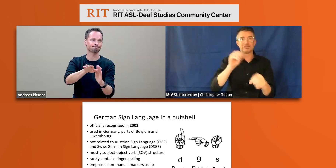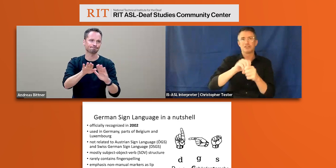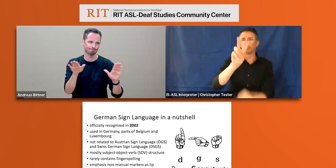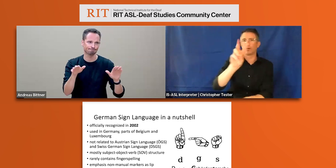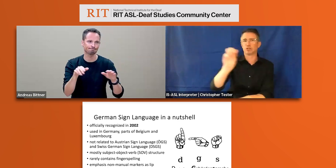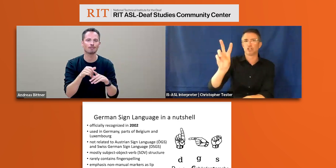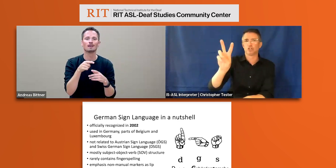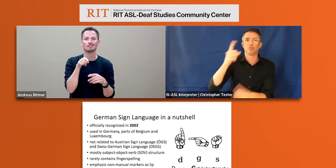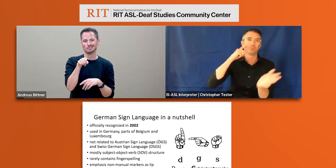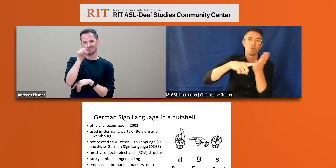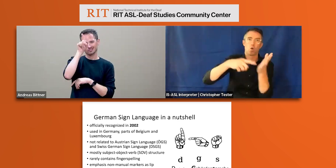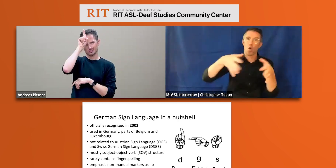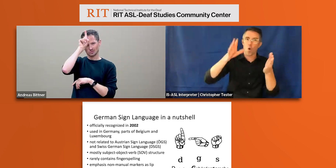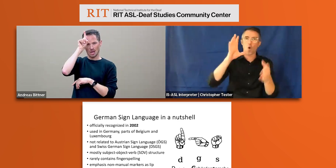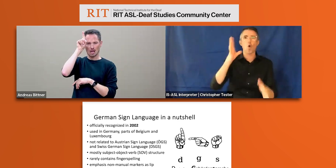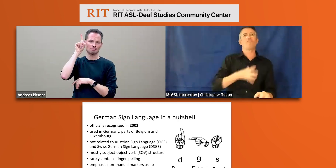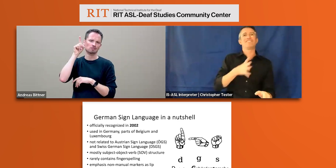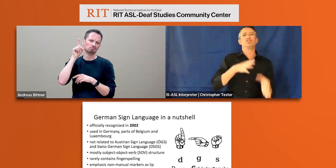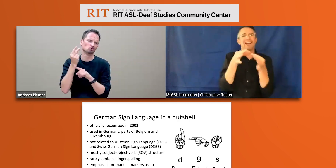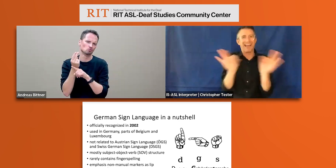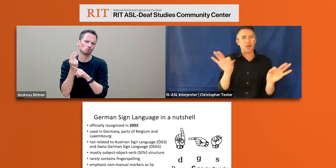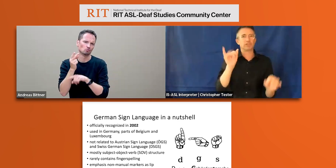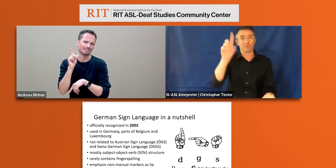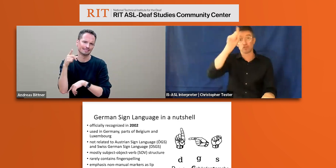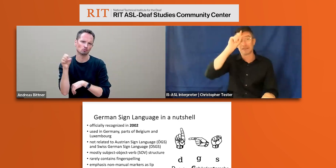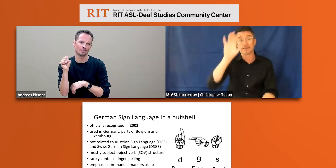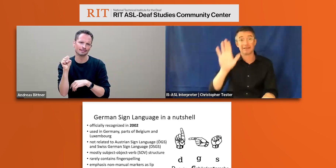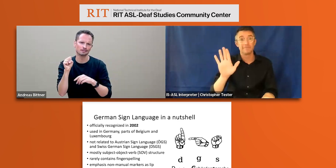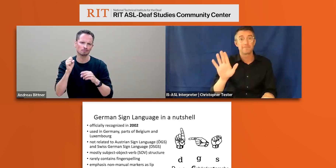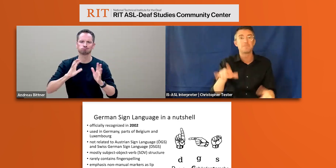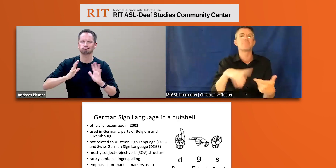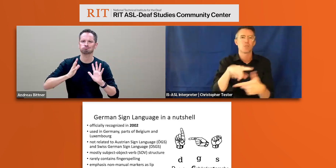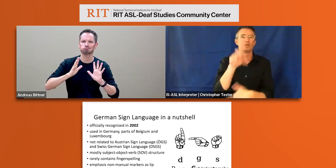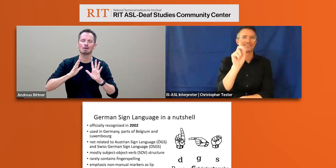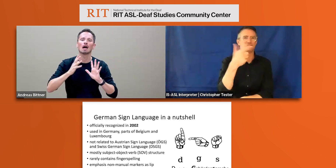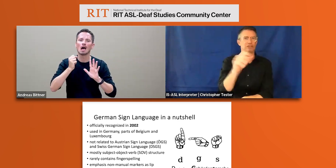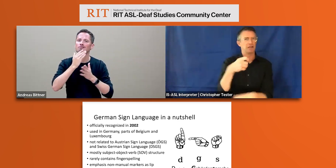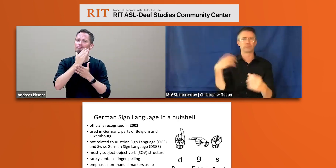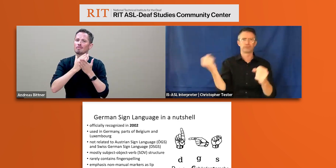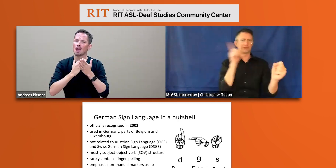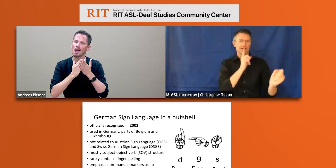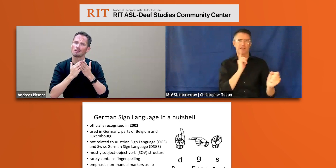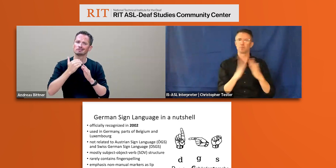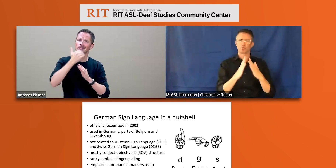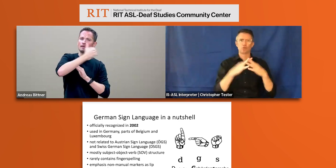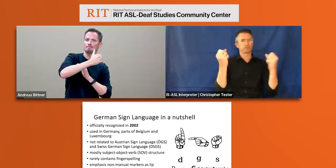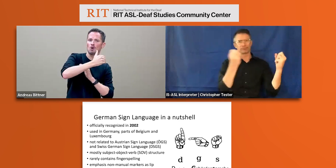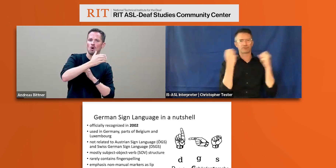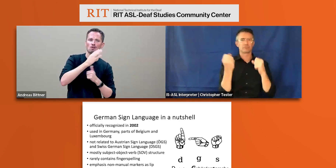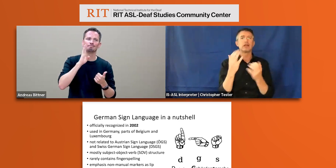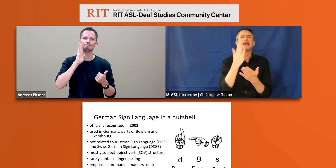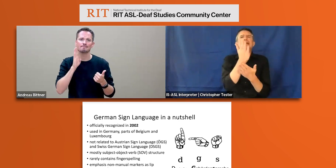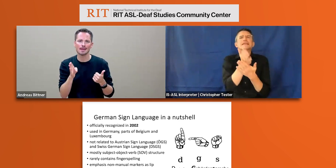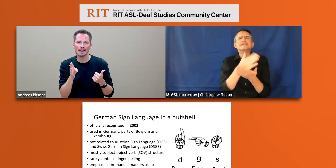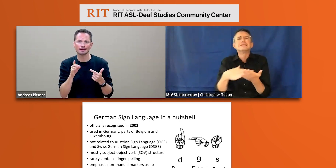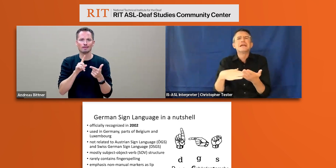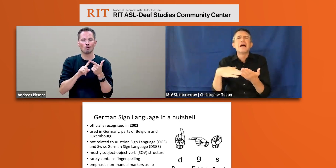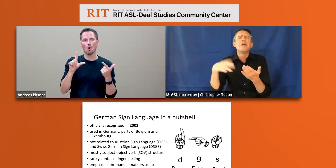It became official, an official language of Germany in 2012--2002.